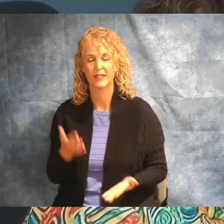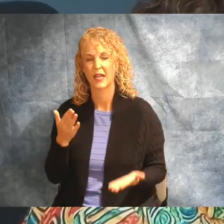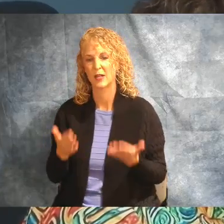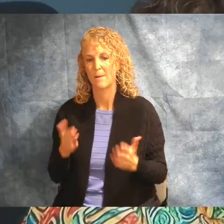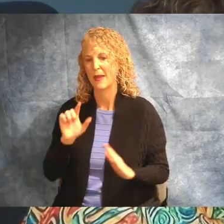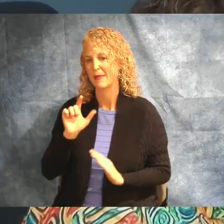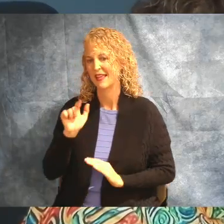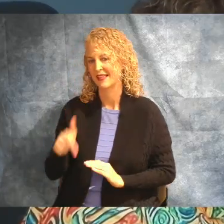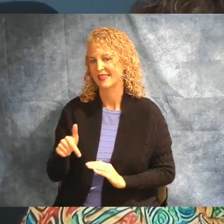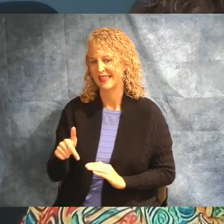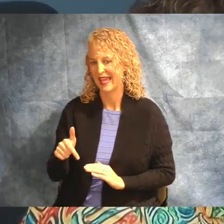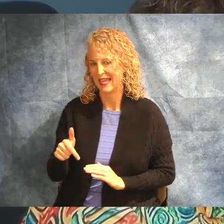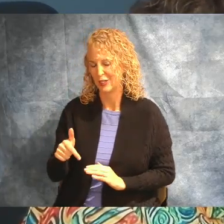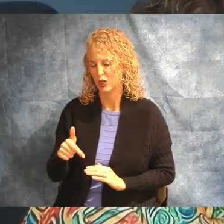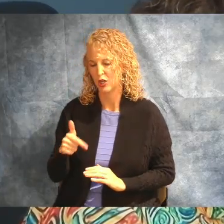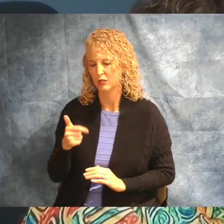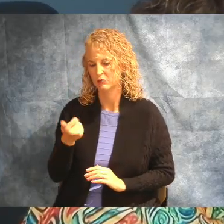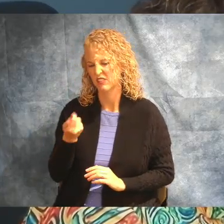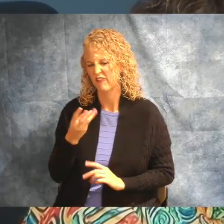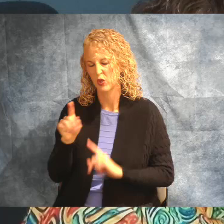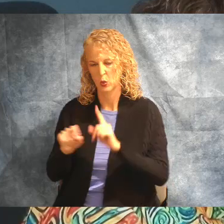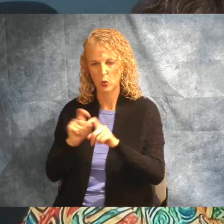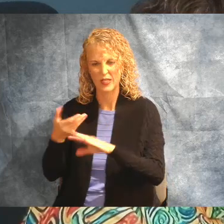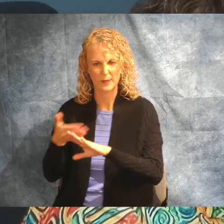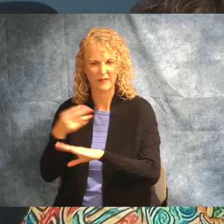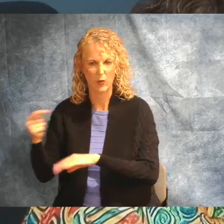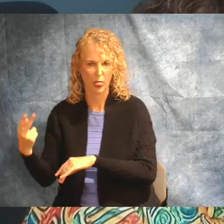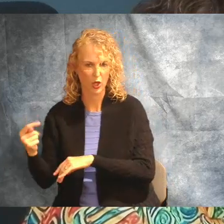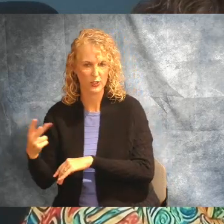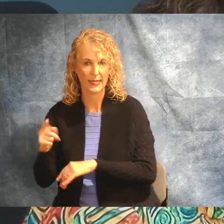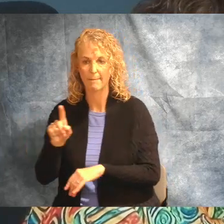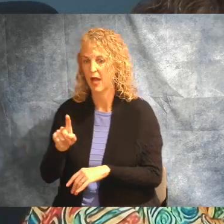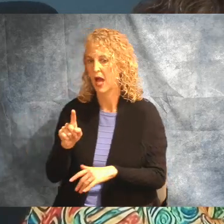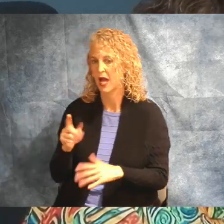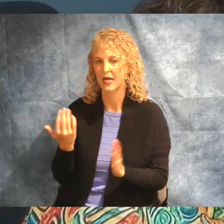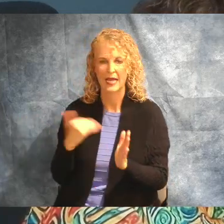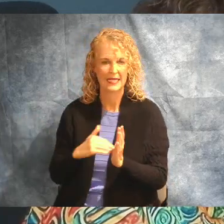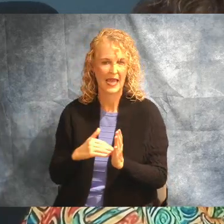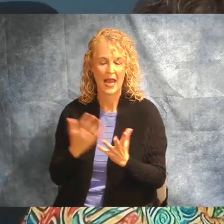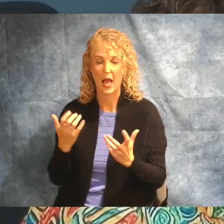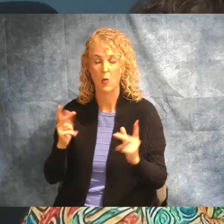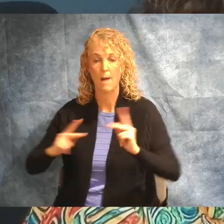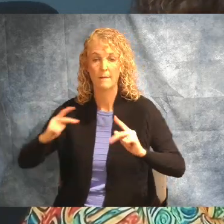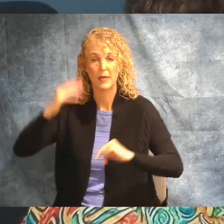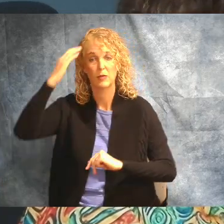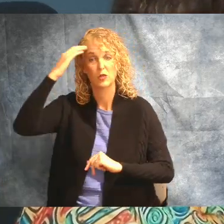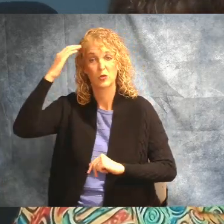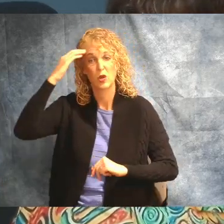before we have our final vote on it. But I just want the people to know of Hamilton County that